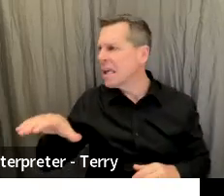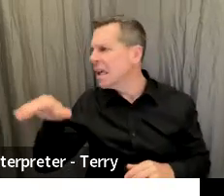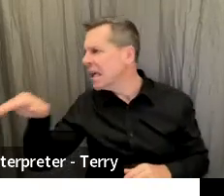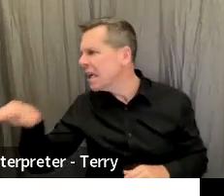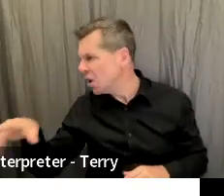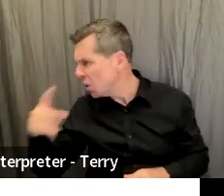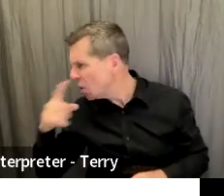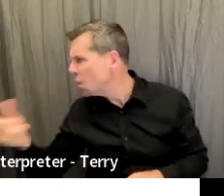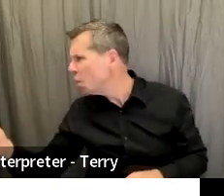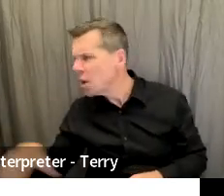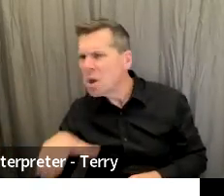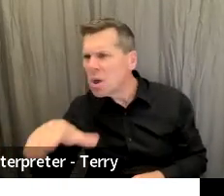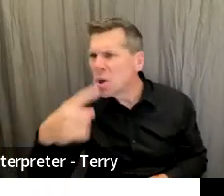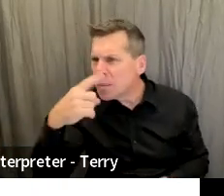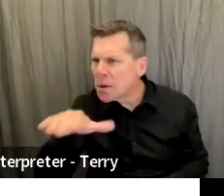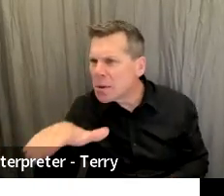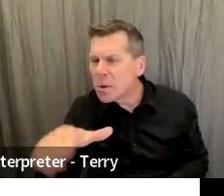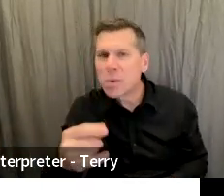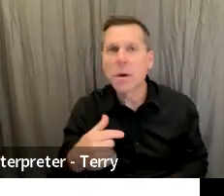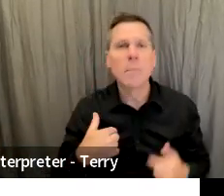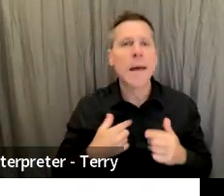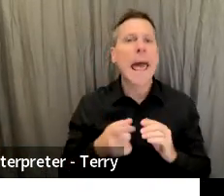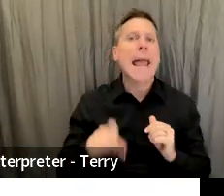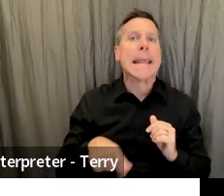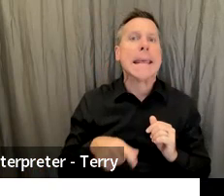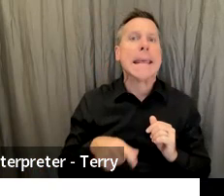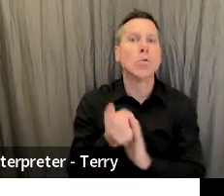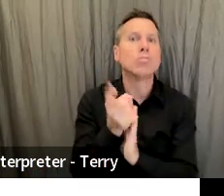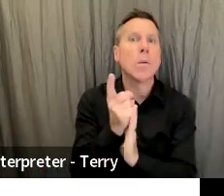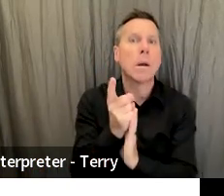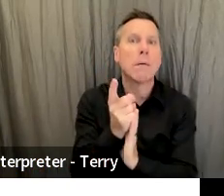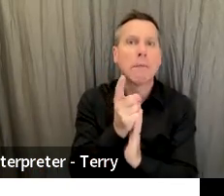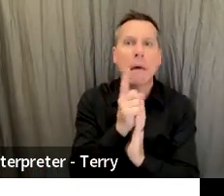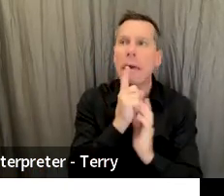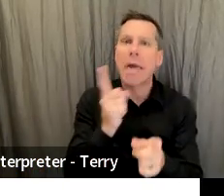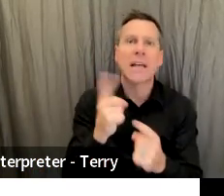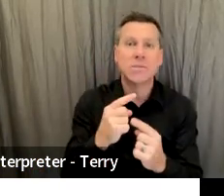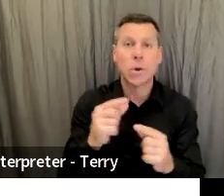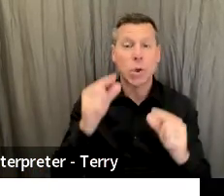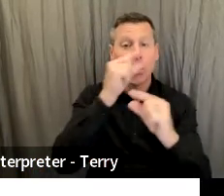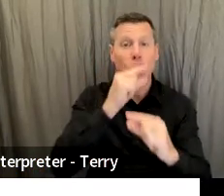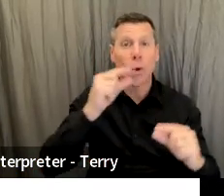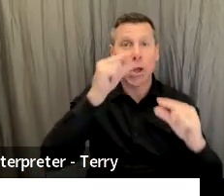But the fact I needed answers immediately as I was working on those pages at Google was the best resource I found.